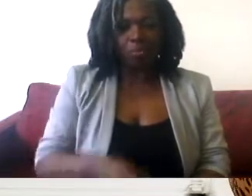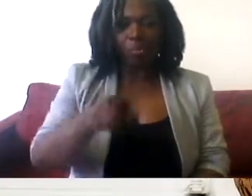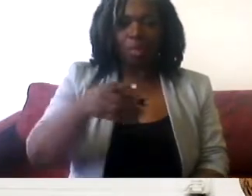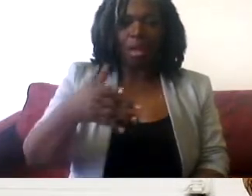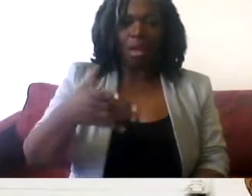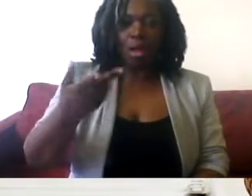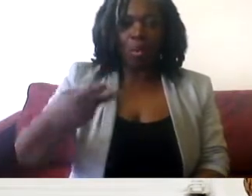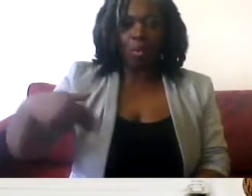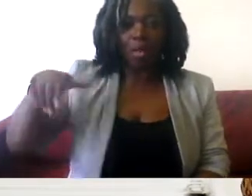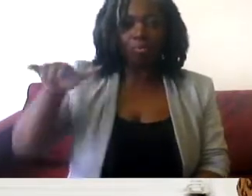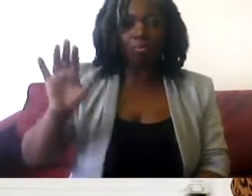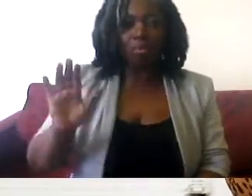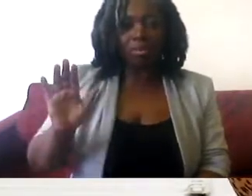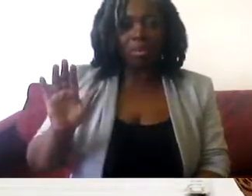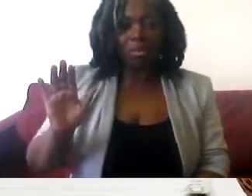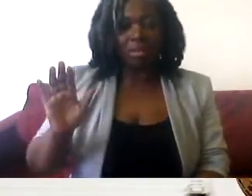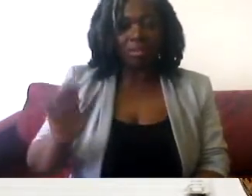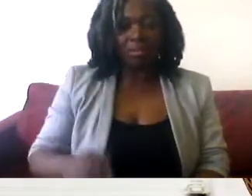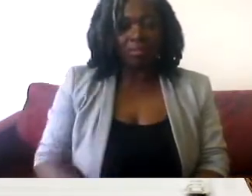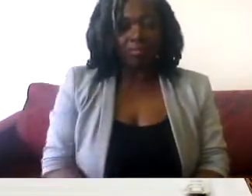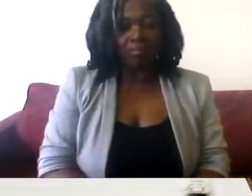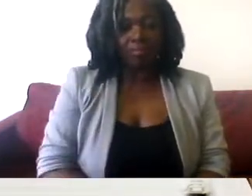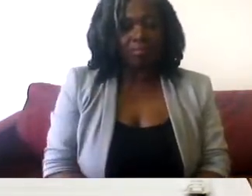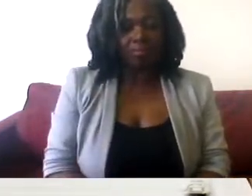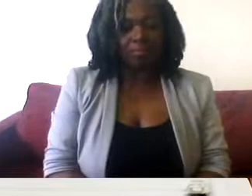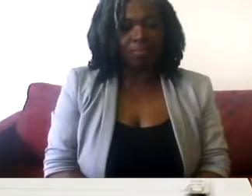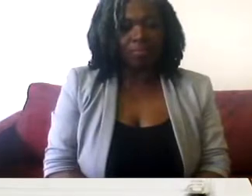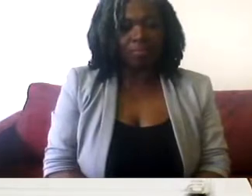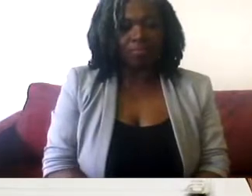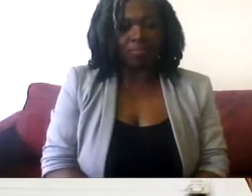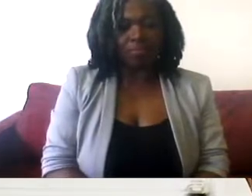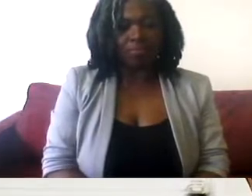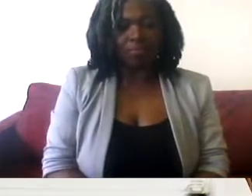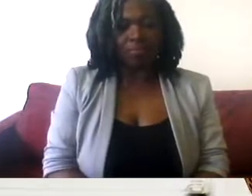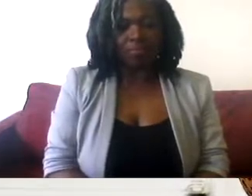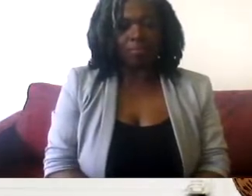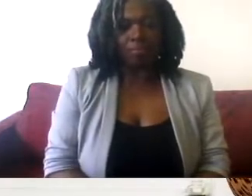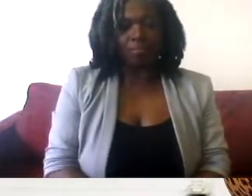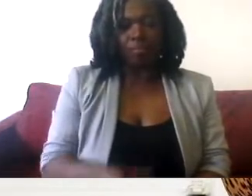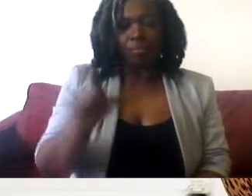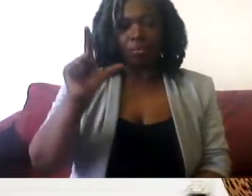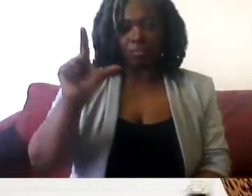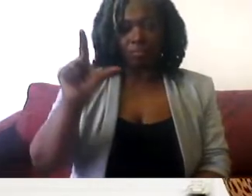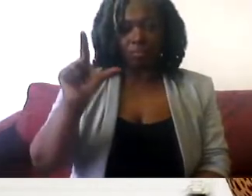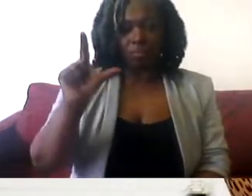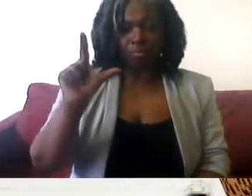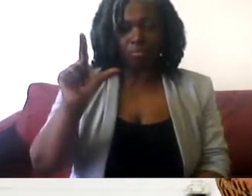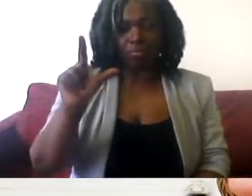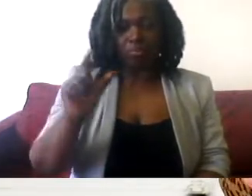remove the other two fingers and then we